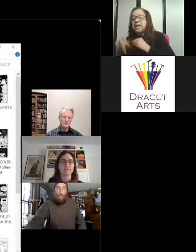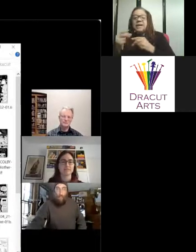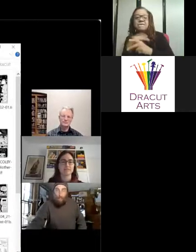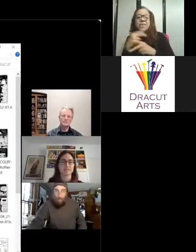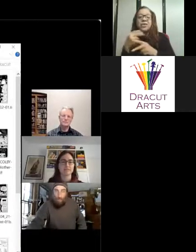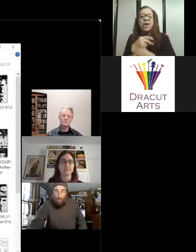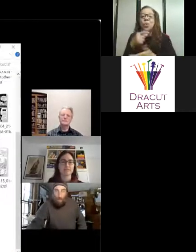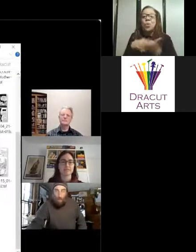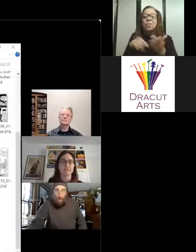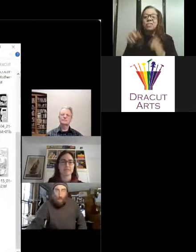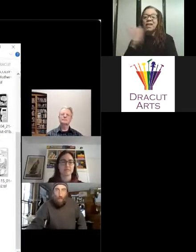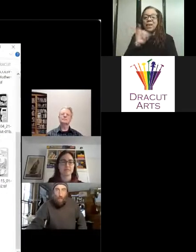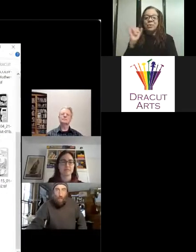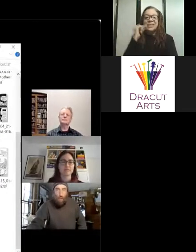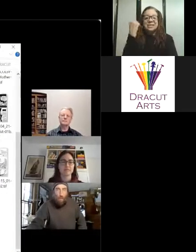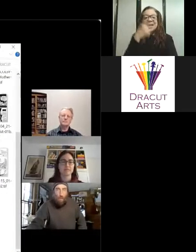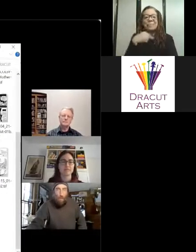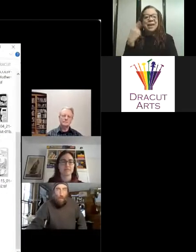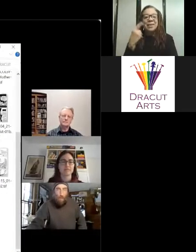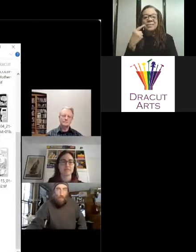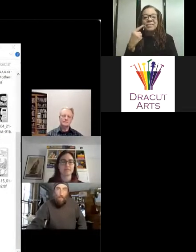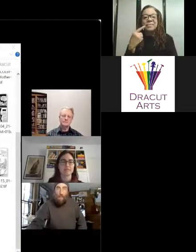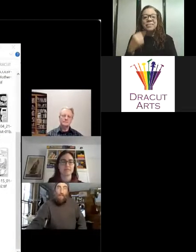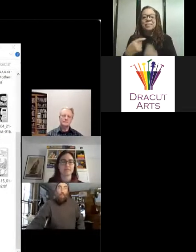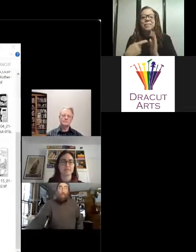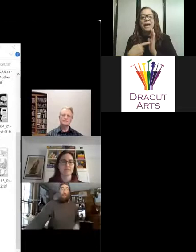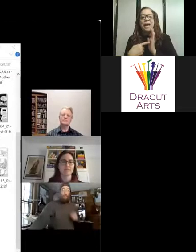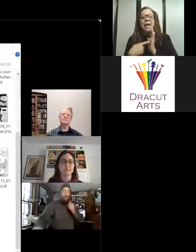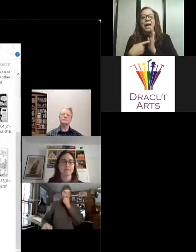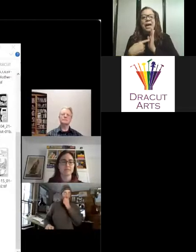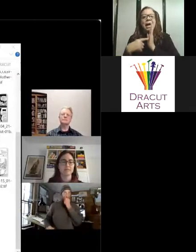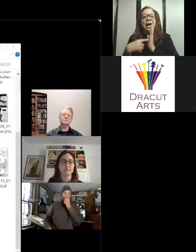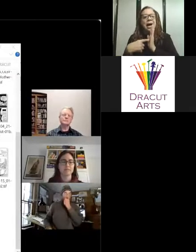like. I'll show you one more two-page spread that I really um,